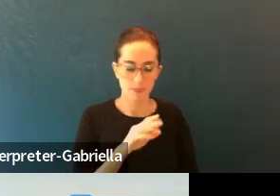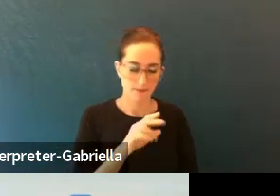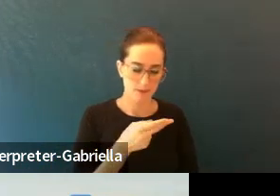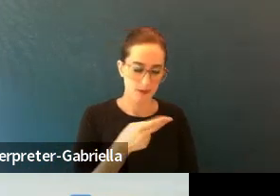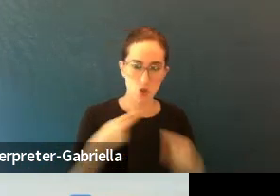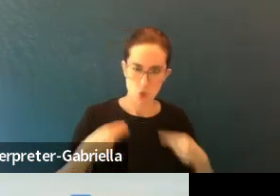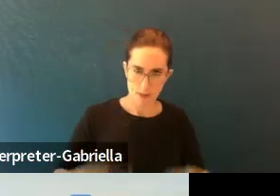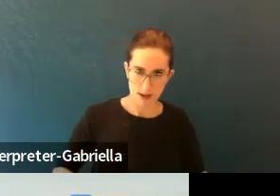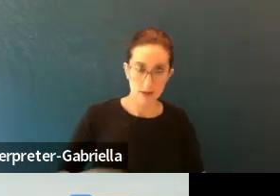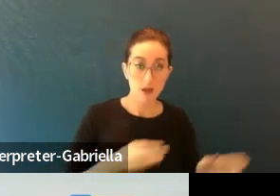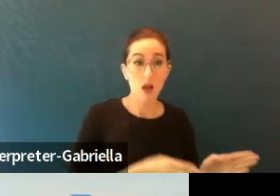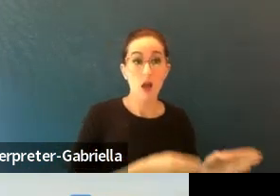So then I could select something specific